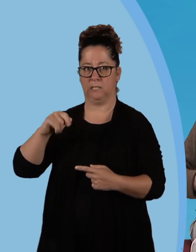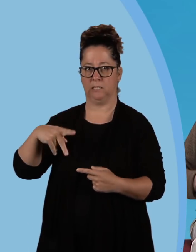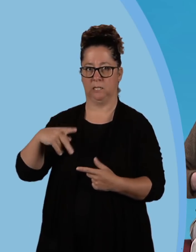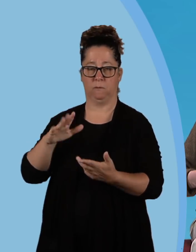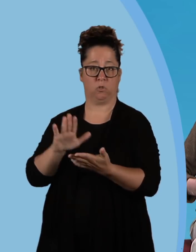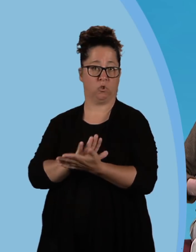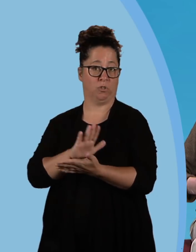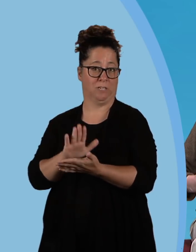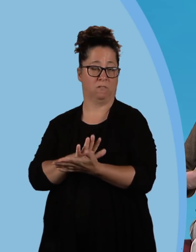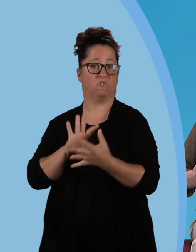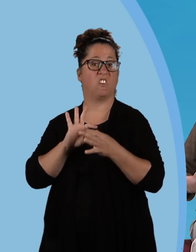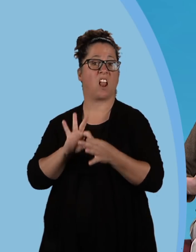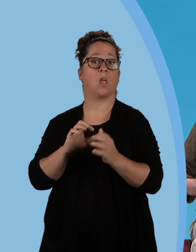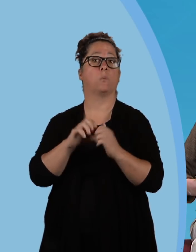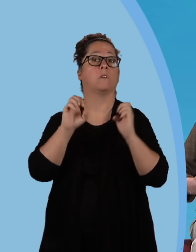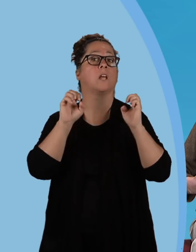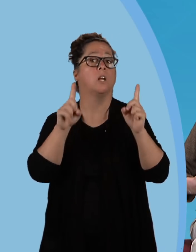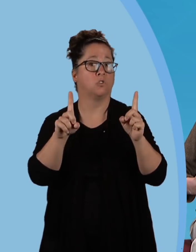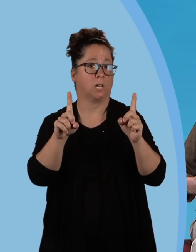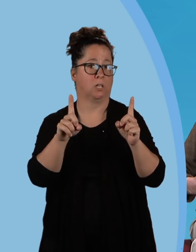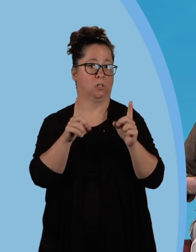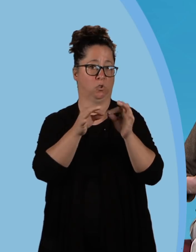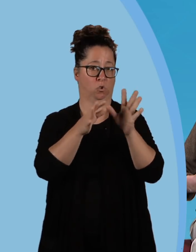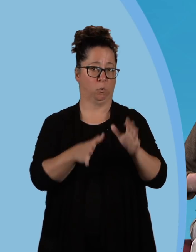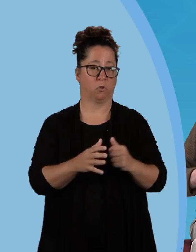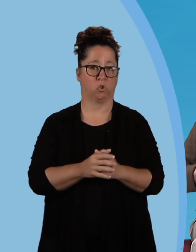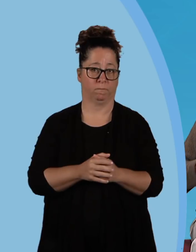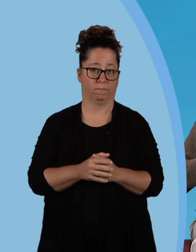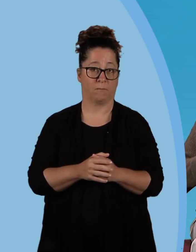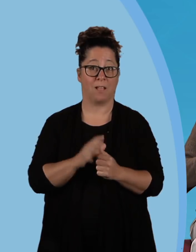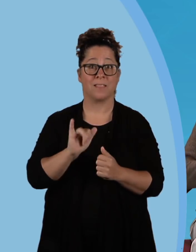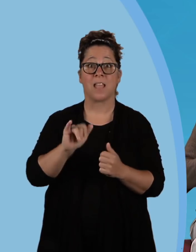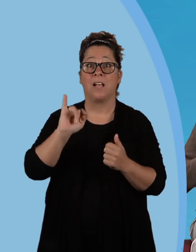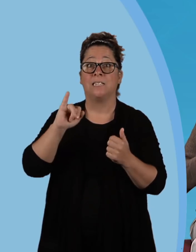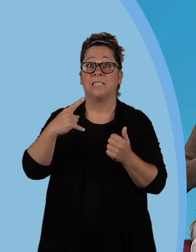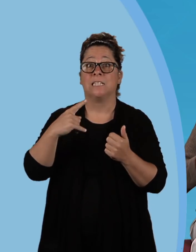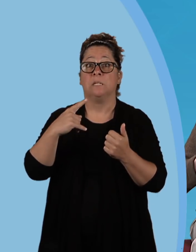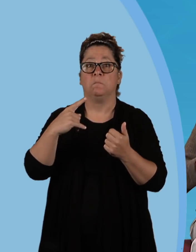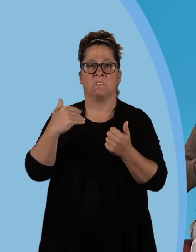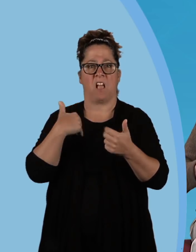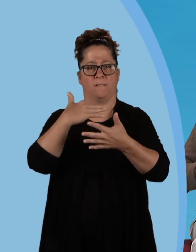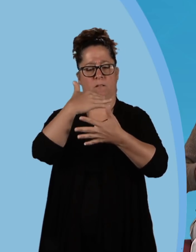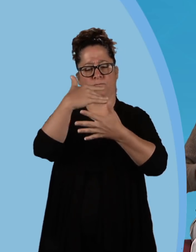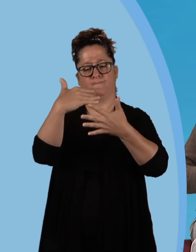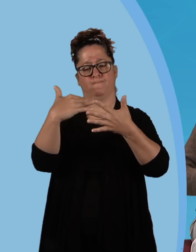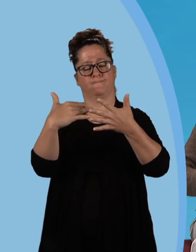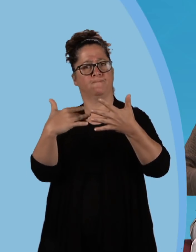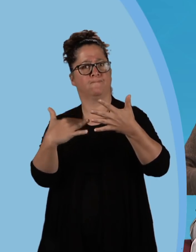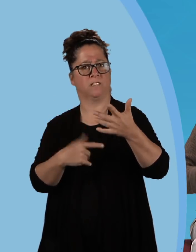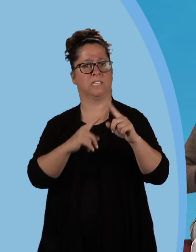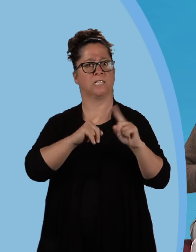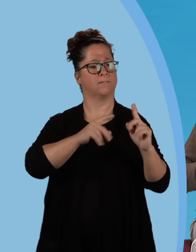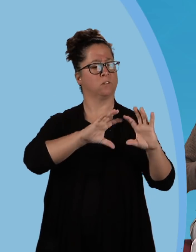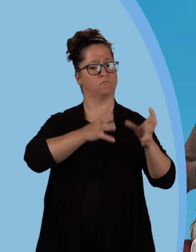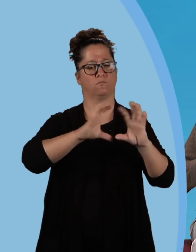six tip sheets related to educational interpreters, focusing each tip sheet on some of the different constituencies,